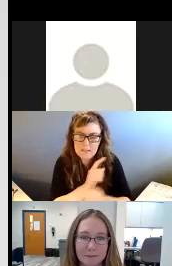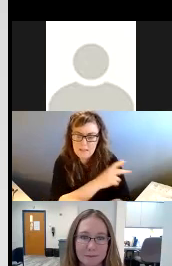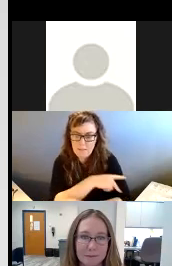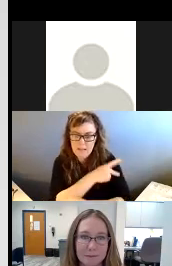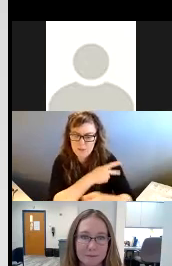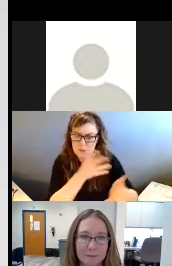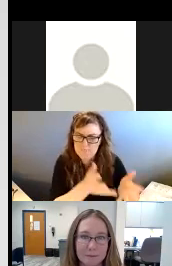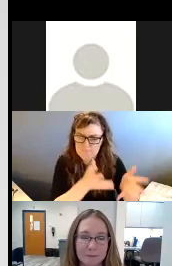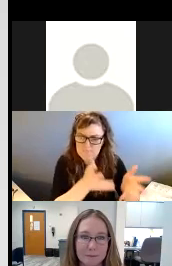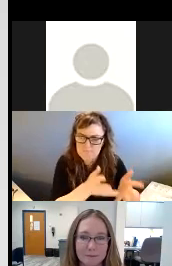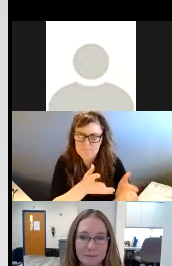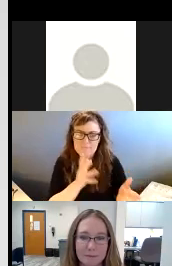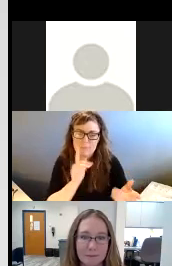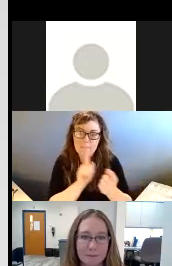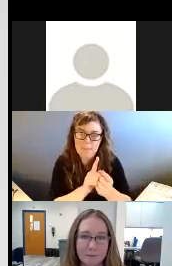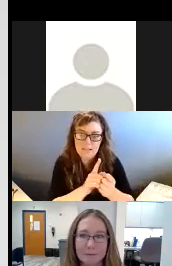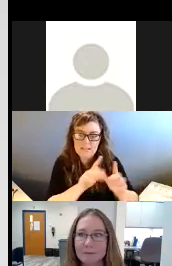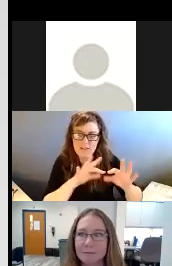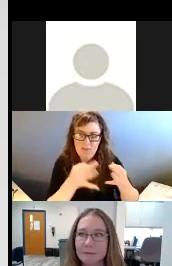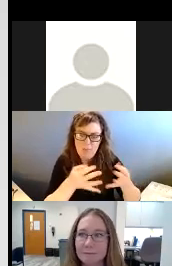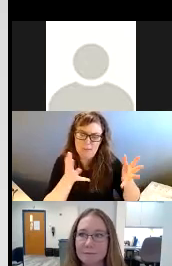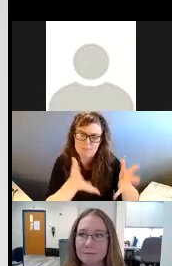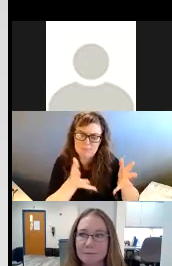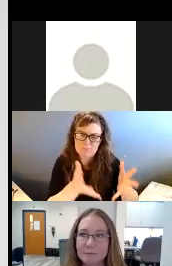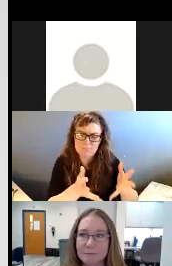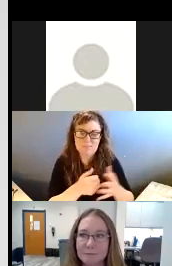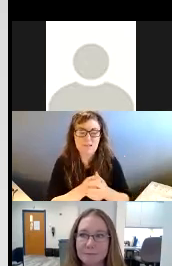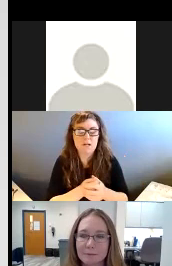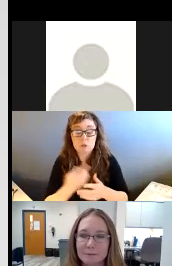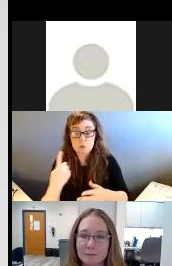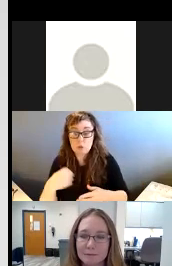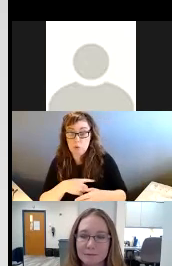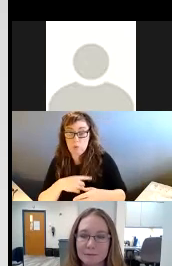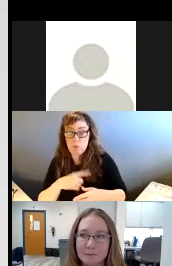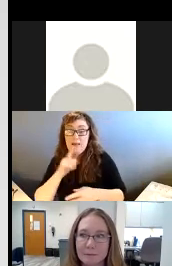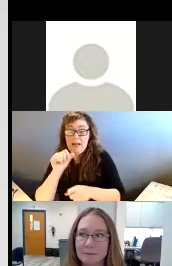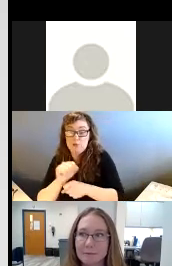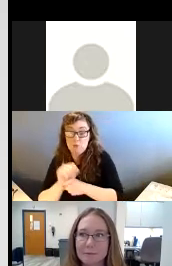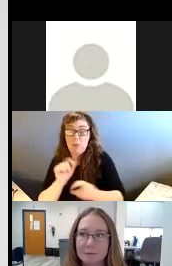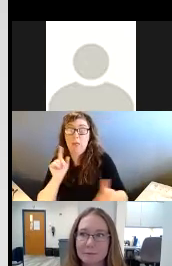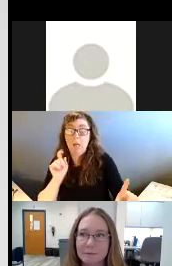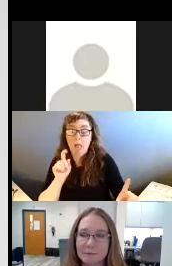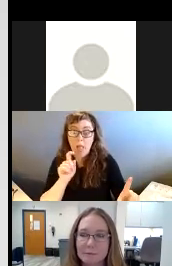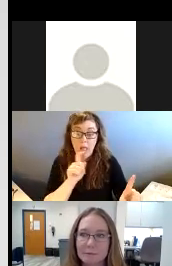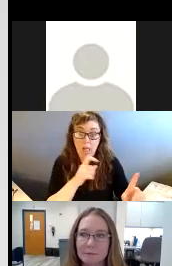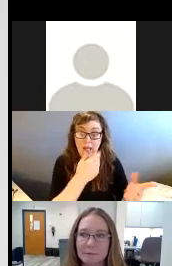BETWEEN THE ACTUALLY US BEING ABLE TO GO OUT AND THEM COMPLETING THE PAPER/PENCIL HOME ASSESSMENT.